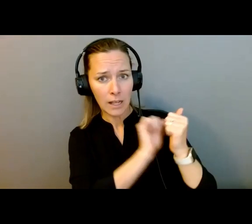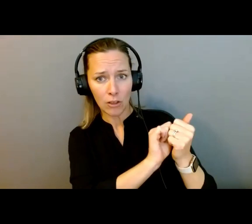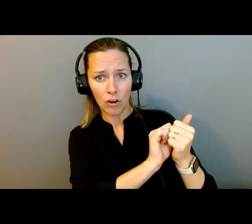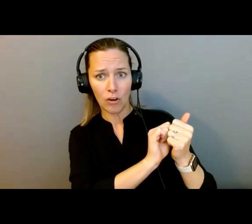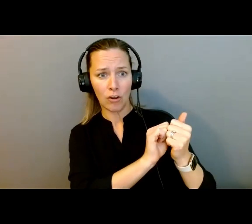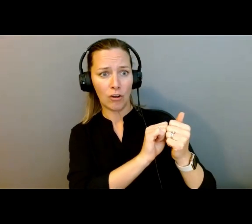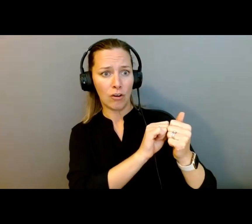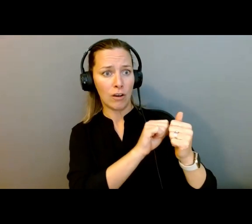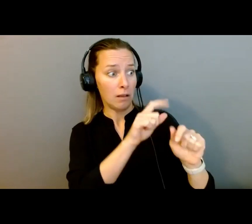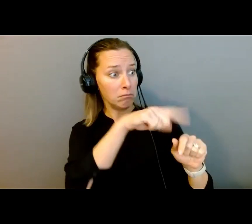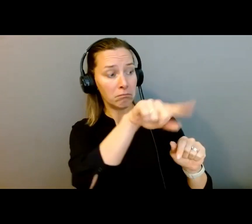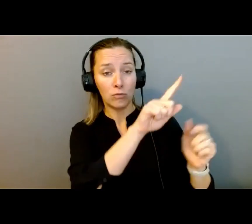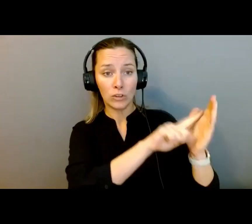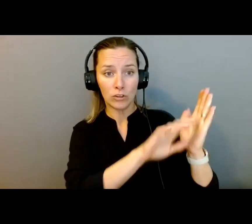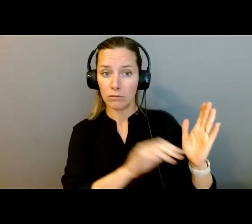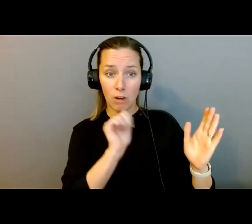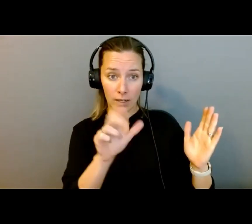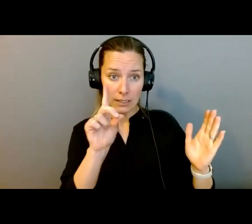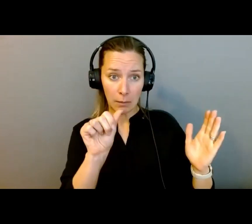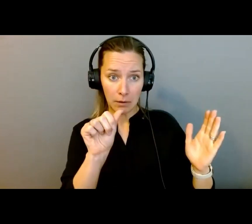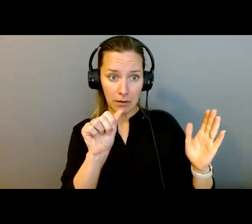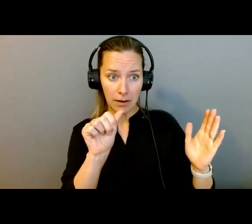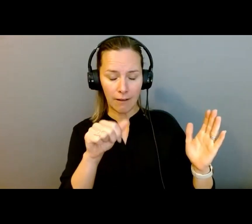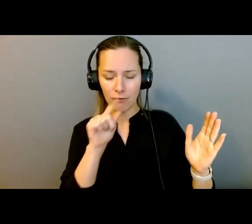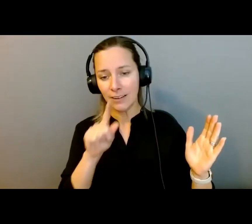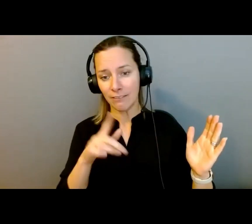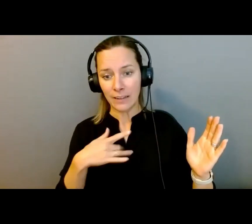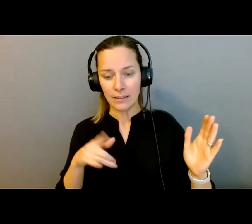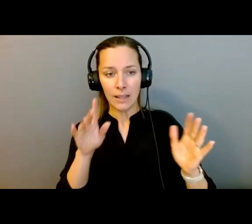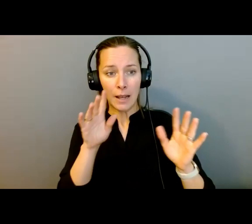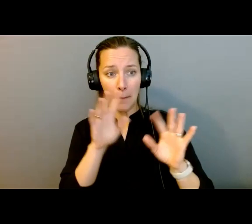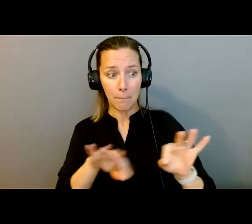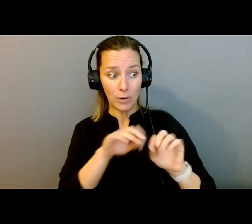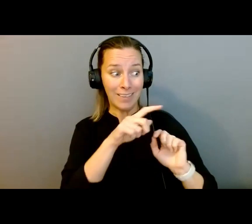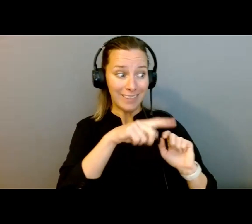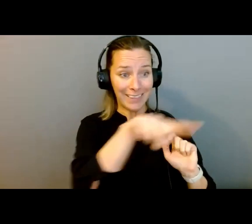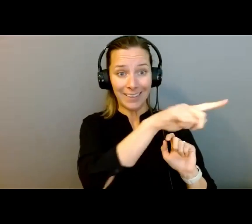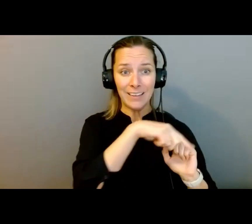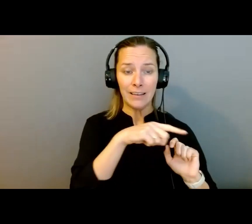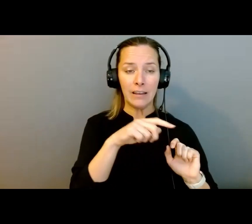non-disabled researchers. I think it's so imperative that non-disabled researchers do their